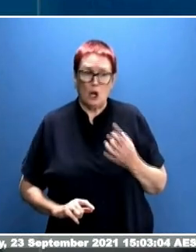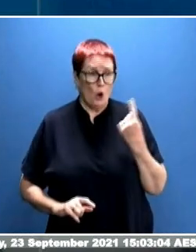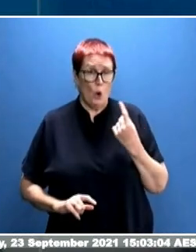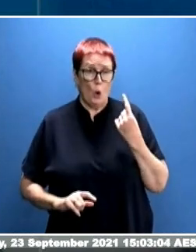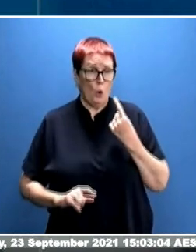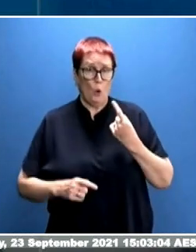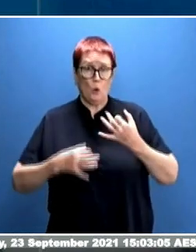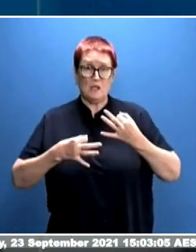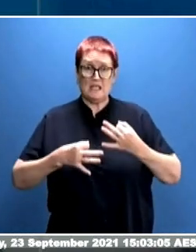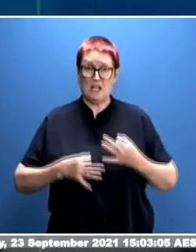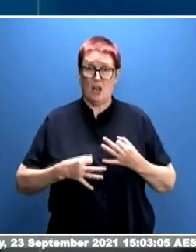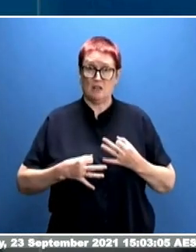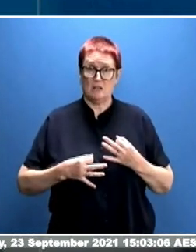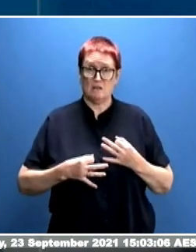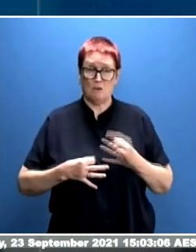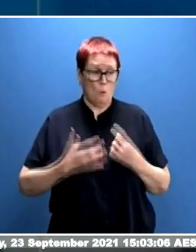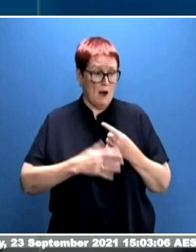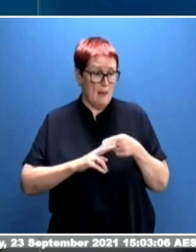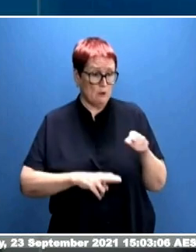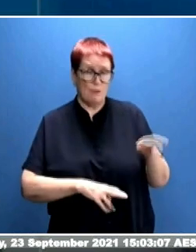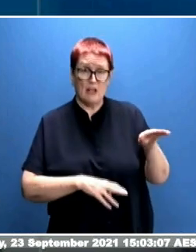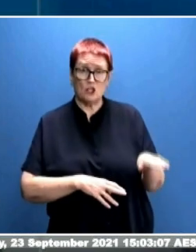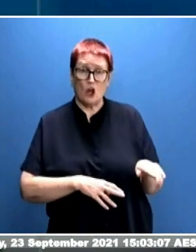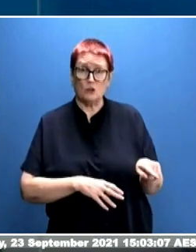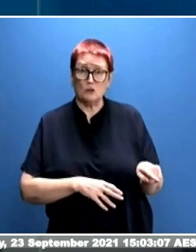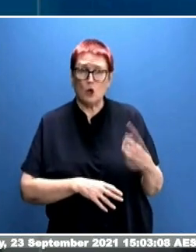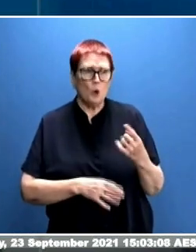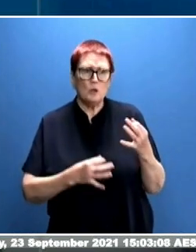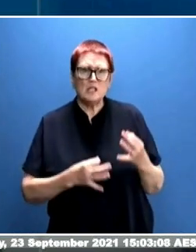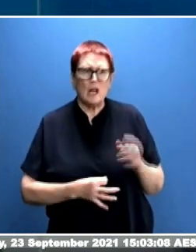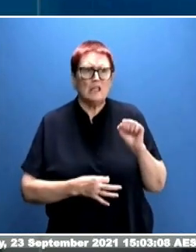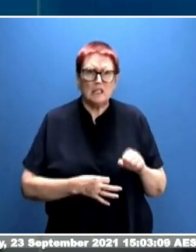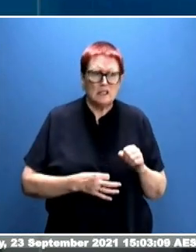needs might fall into the category of complex or not, and need to be cared